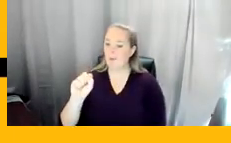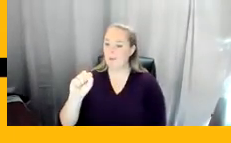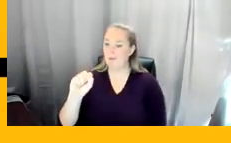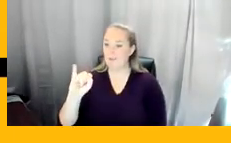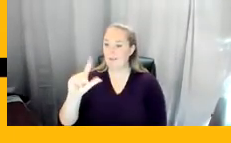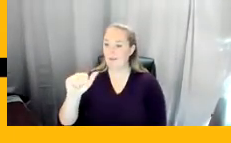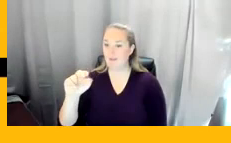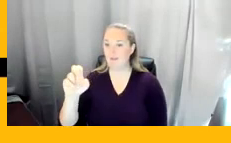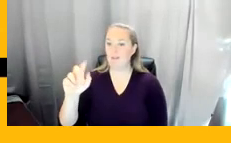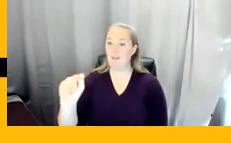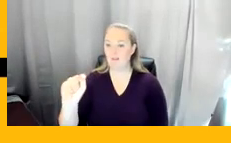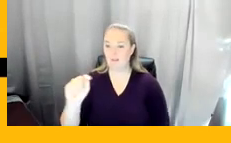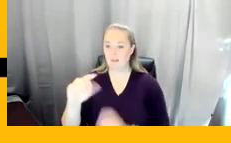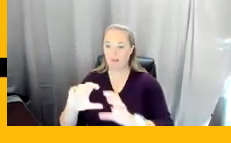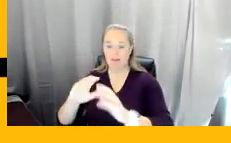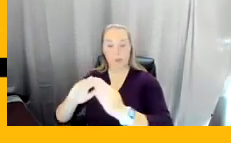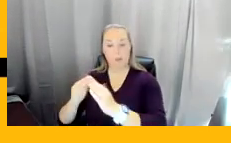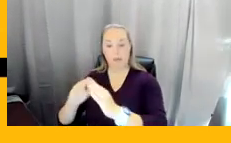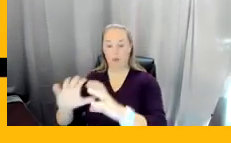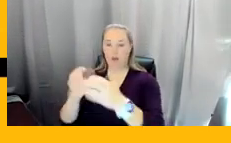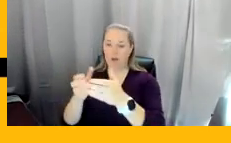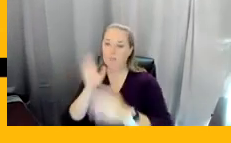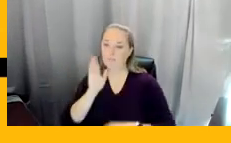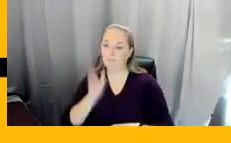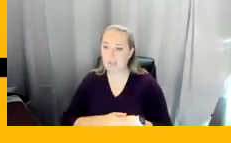AND WE ACTUALLY HAVE CHANGED THE NAME IN RESPONSE TO